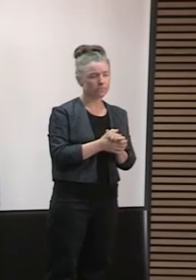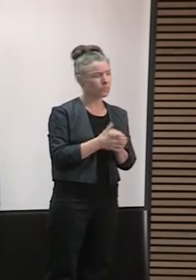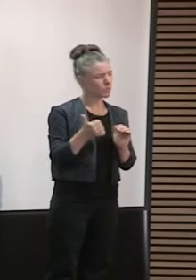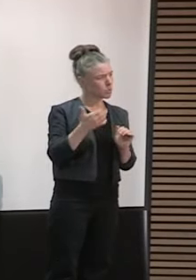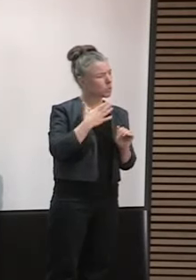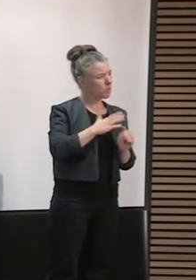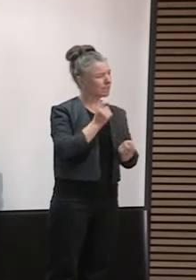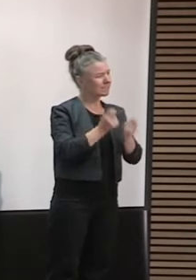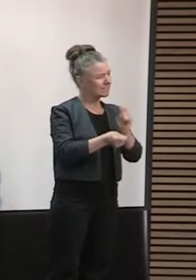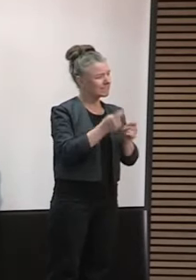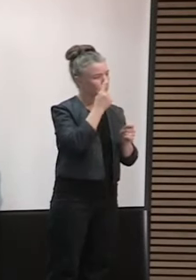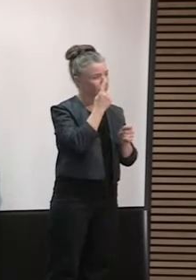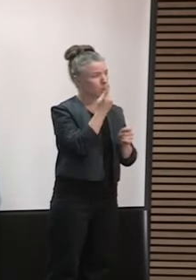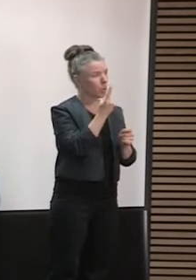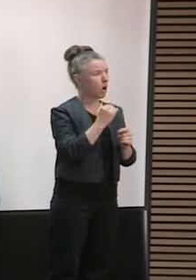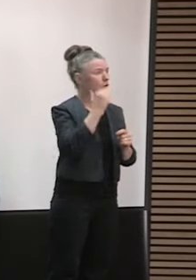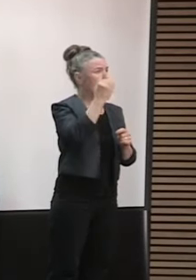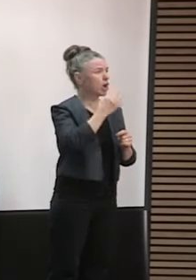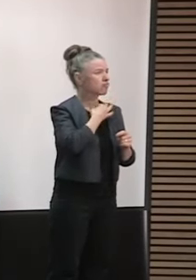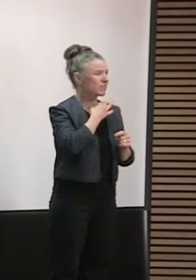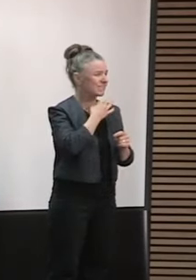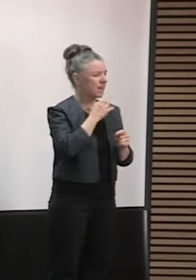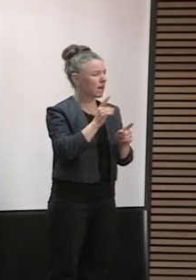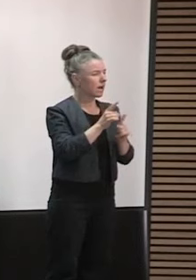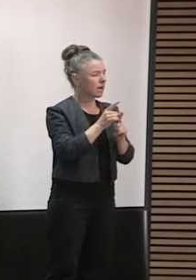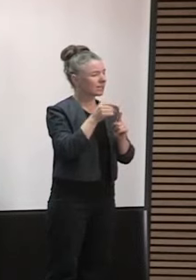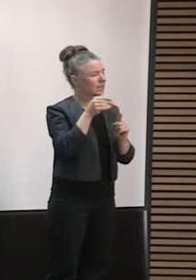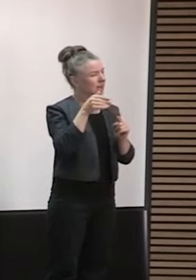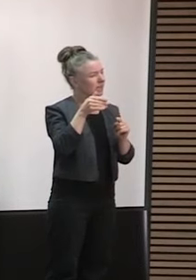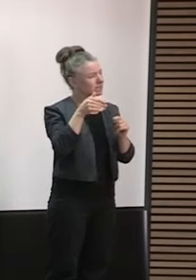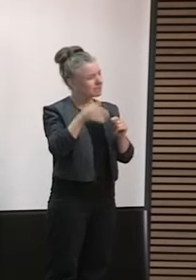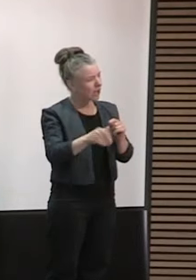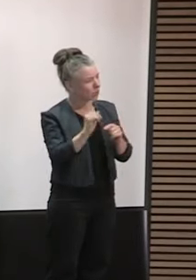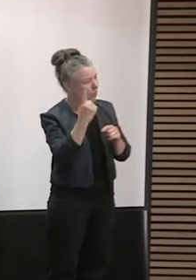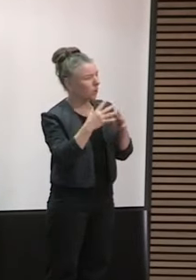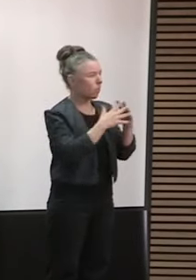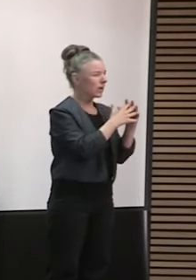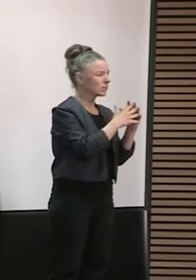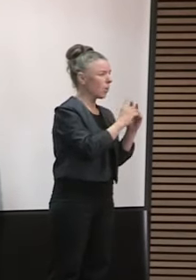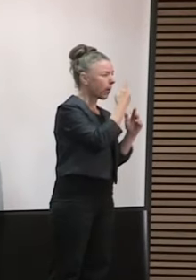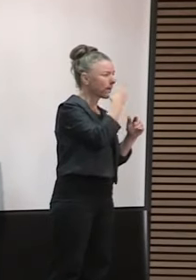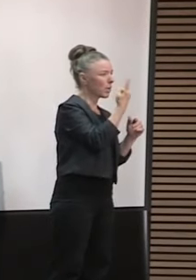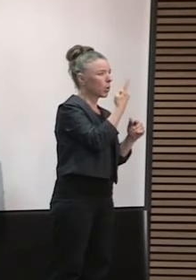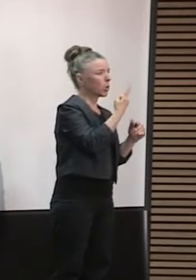country safe. There is never going to be a 100% enforceable system when